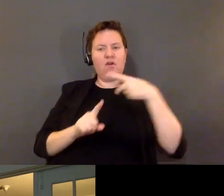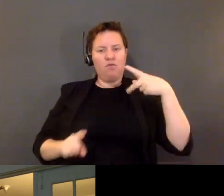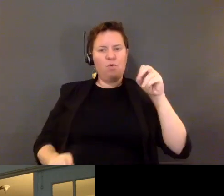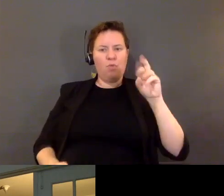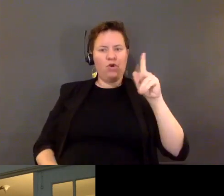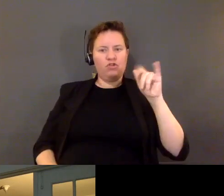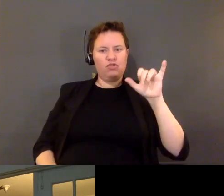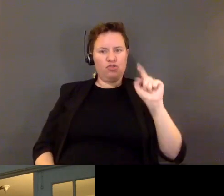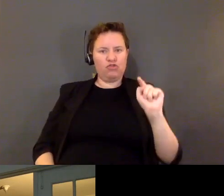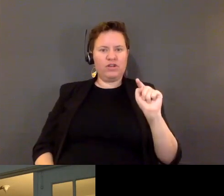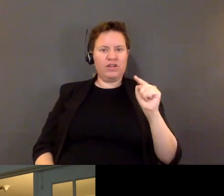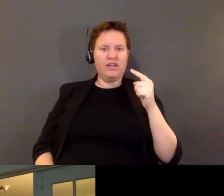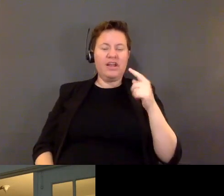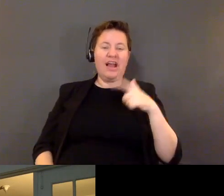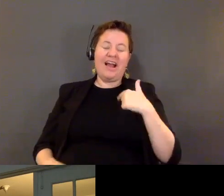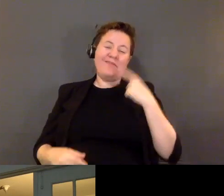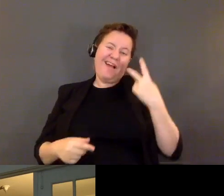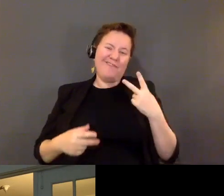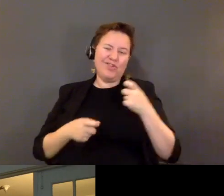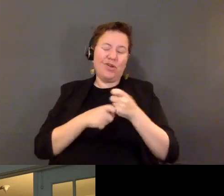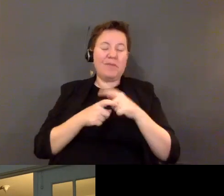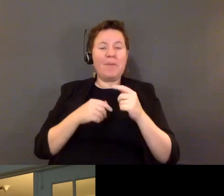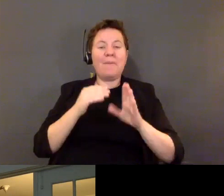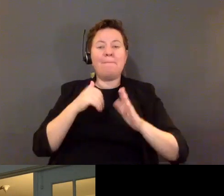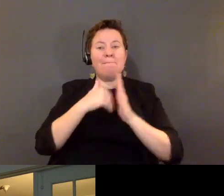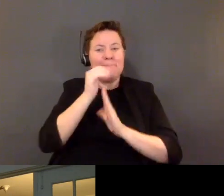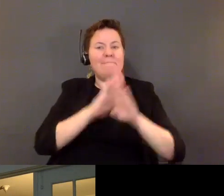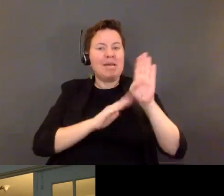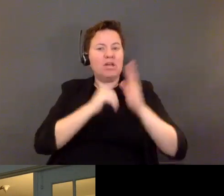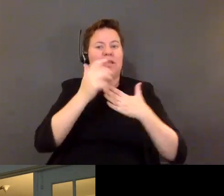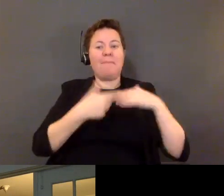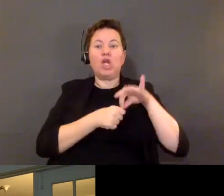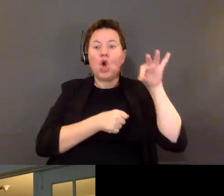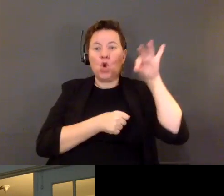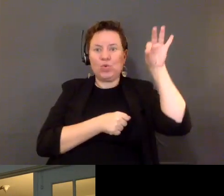been building my ghost because between the book and the audiobook and the e-book and